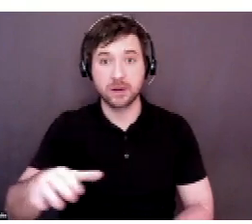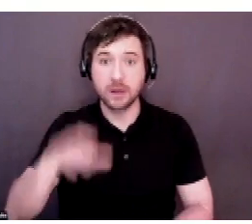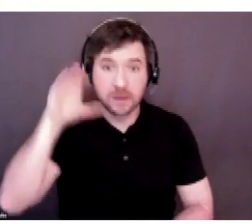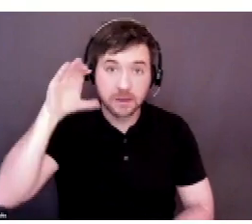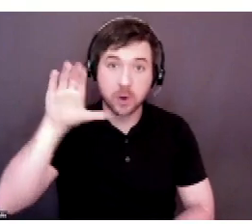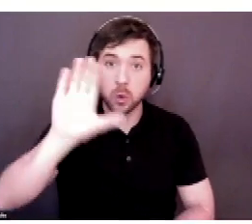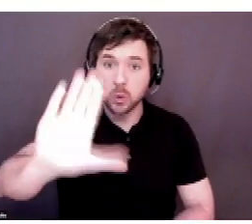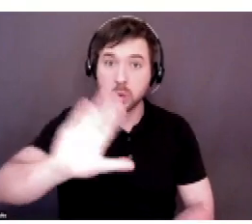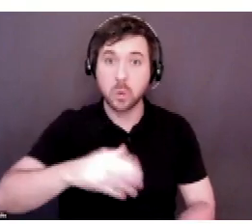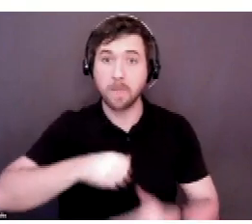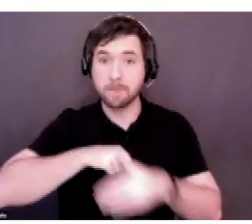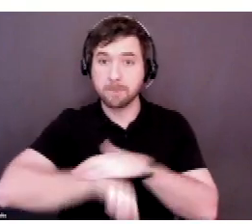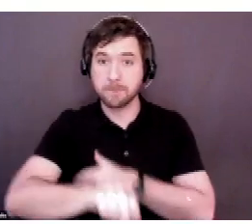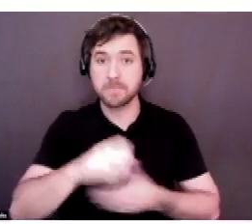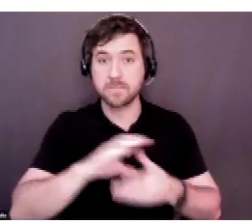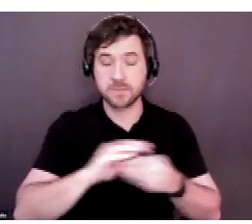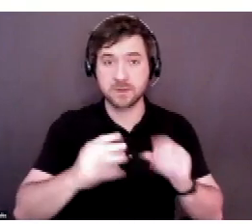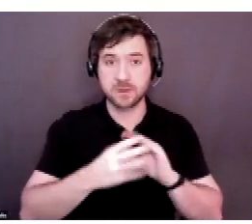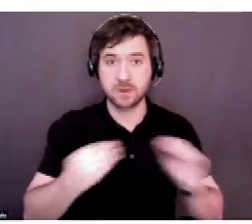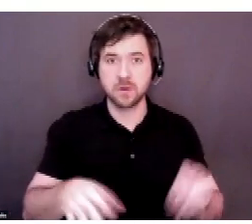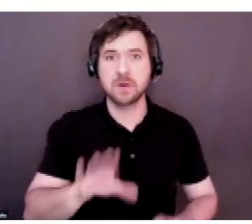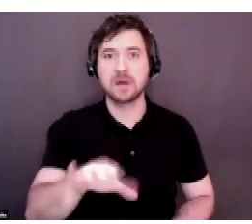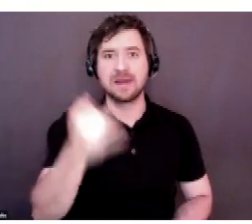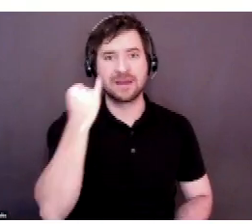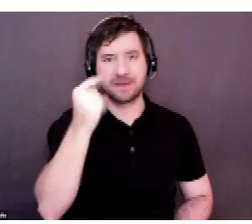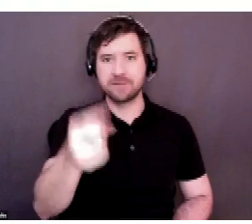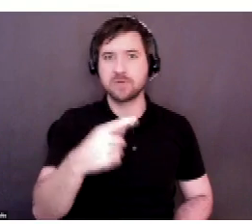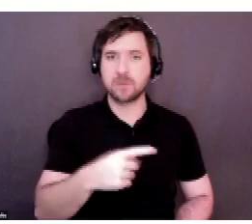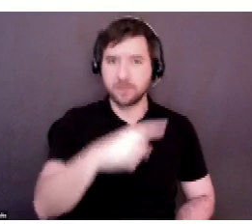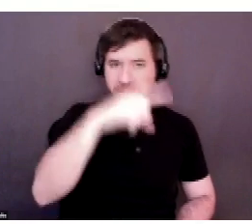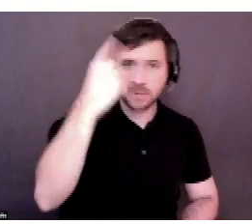If you are black or brown birthing person